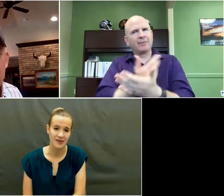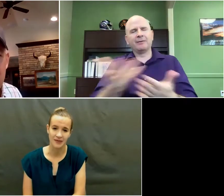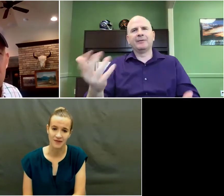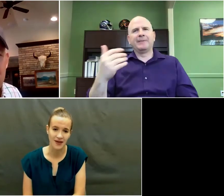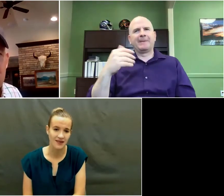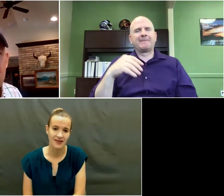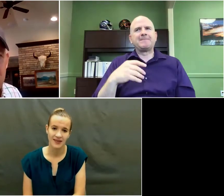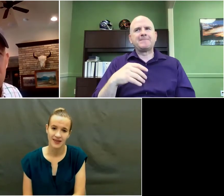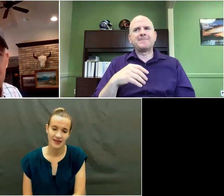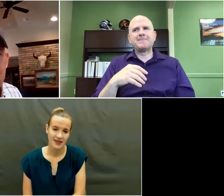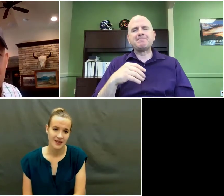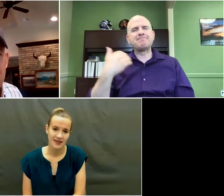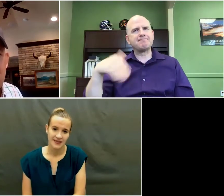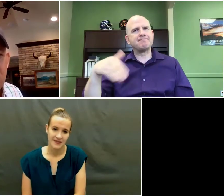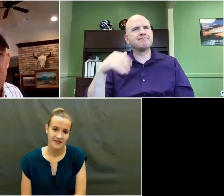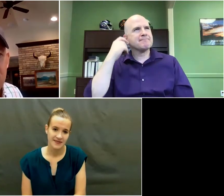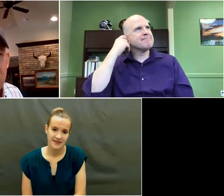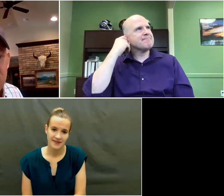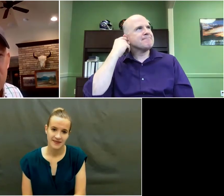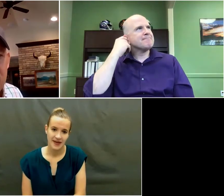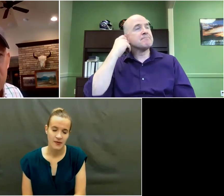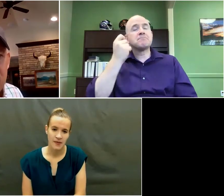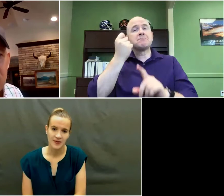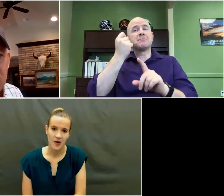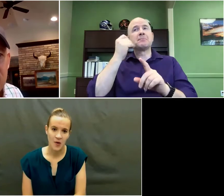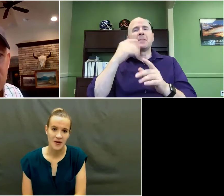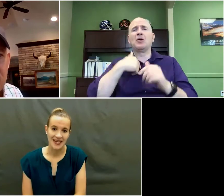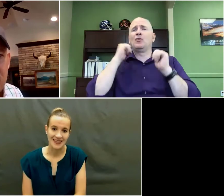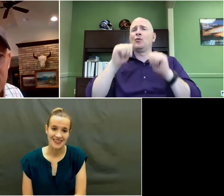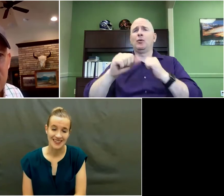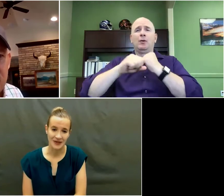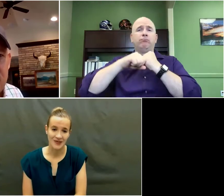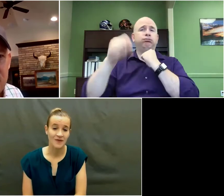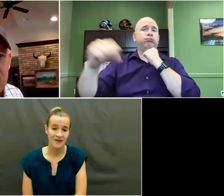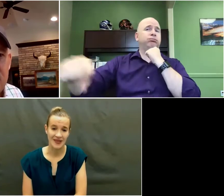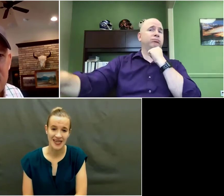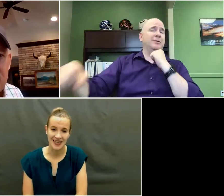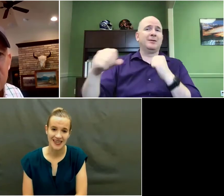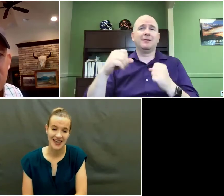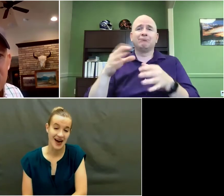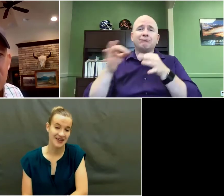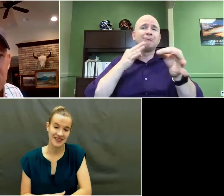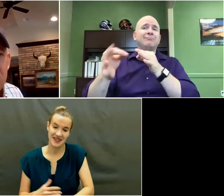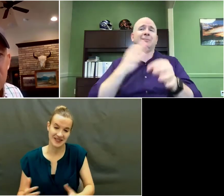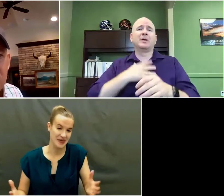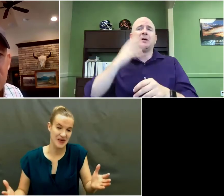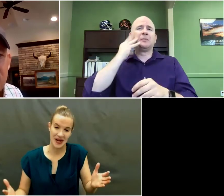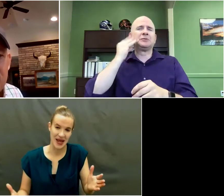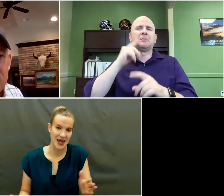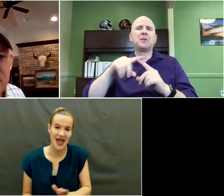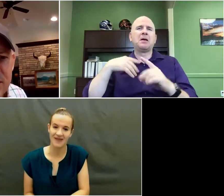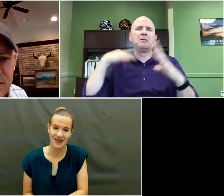people feel. I remember so many details so vividly. And honestly, this could be an hour long